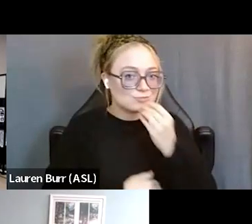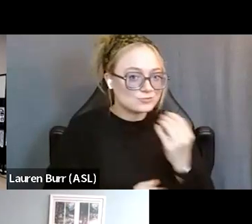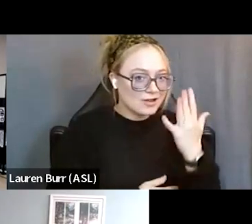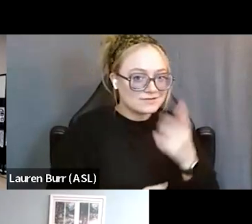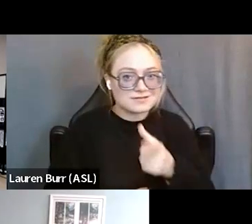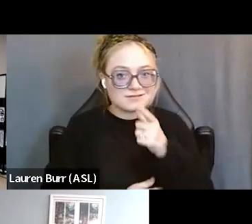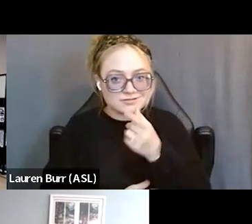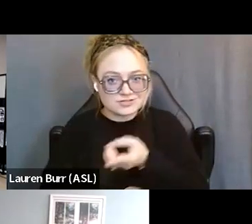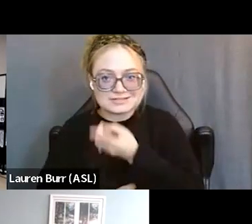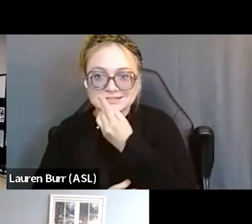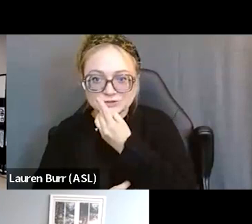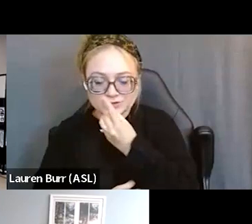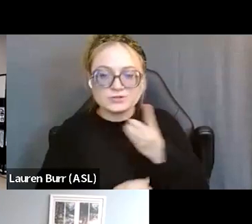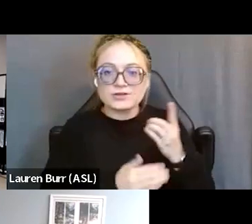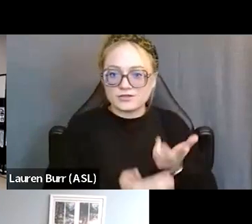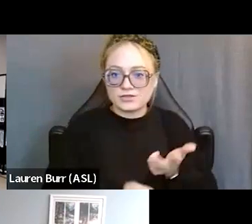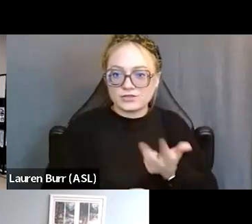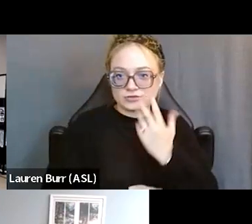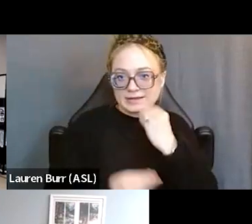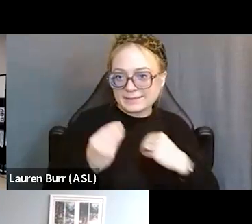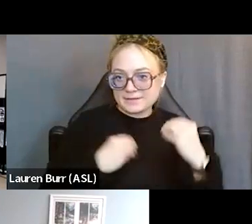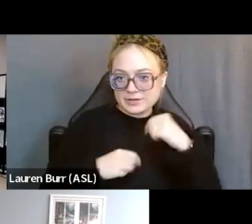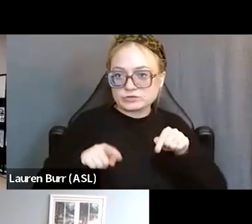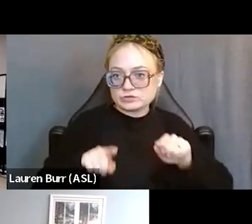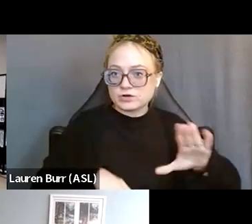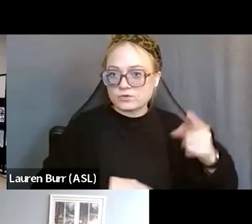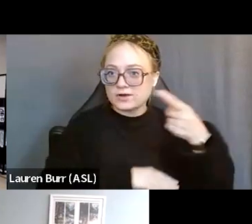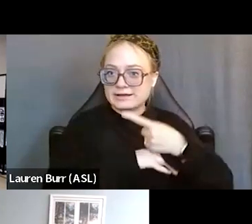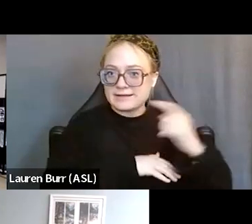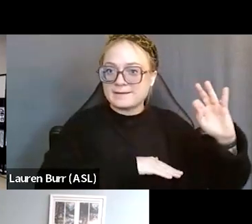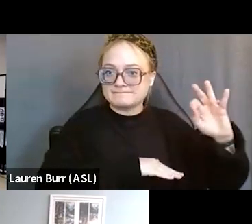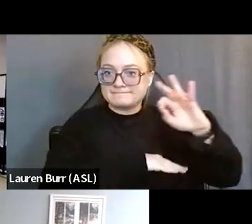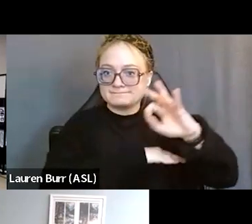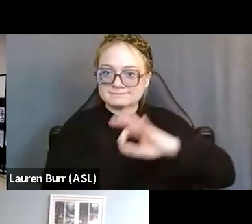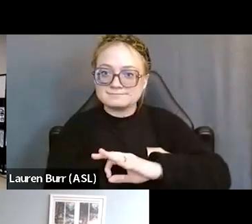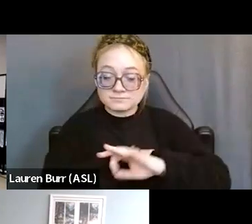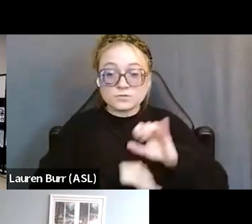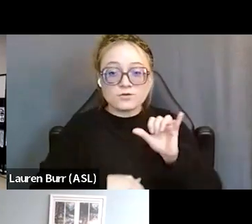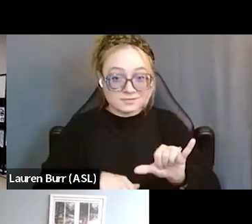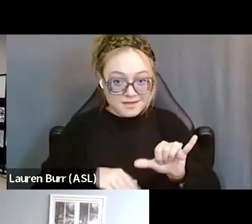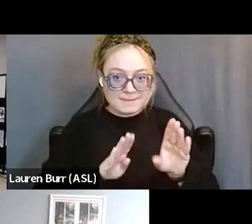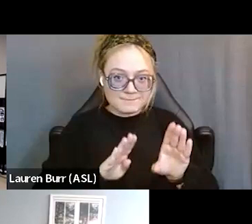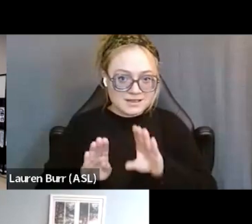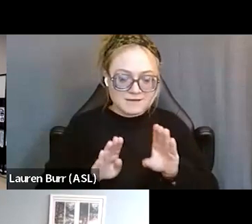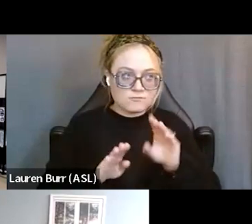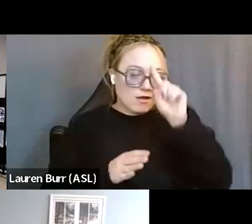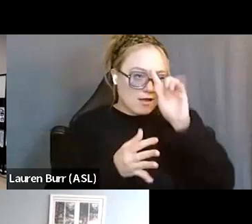And so linking those behaviors can be helpful in a number you take medication as well.